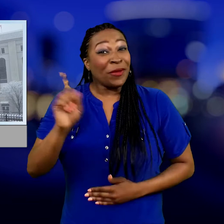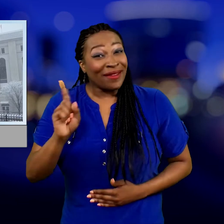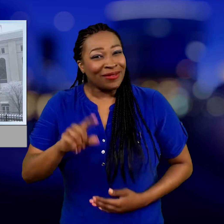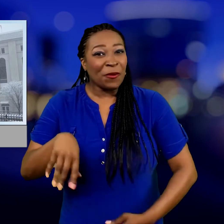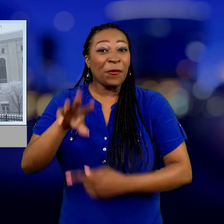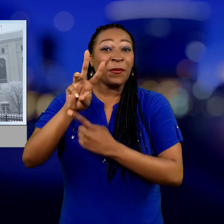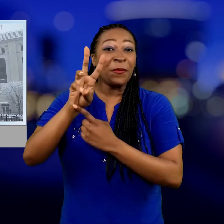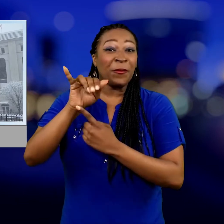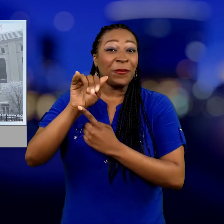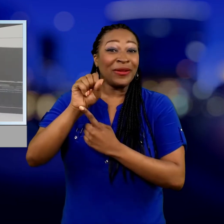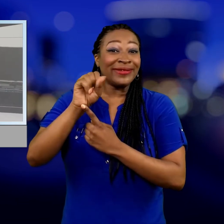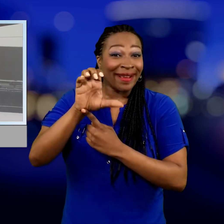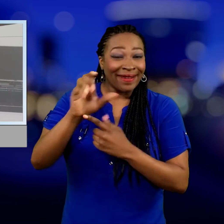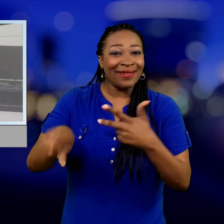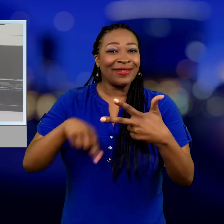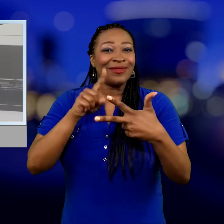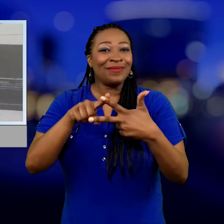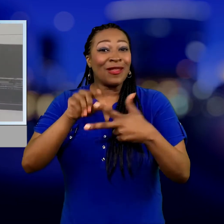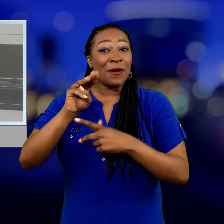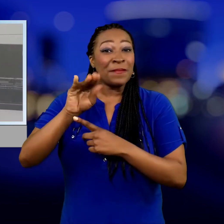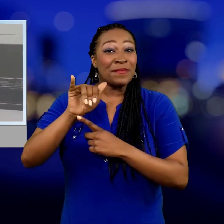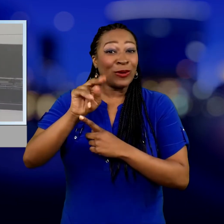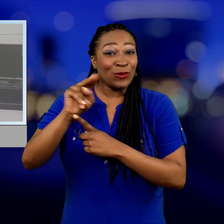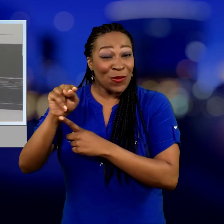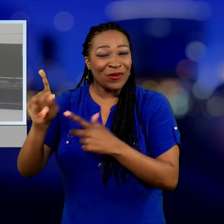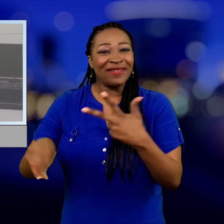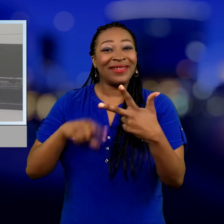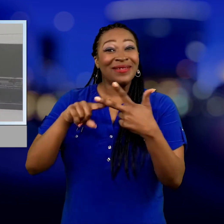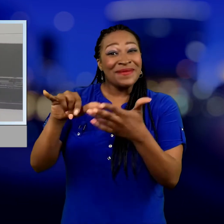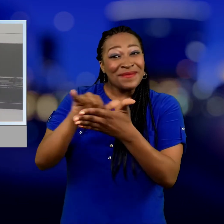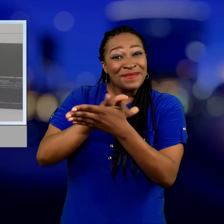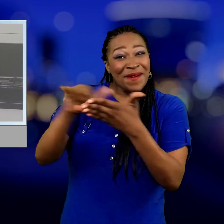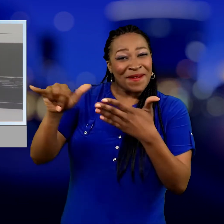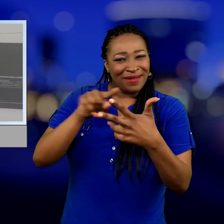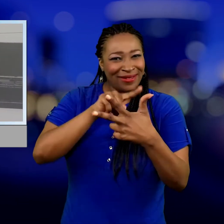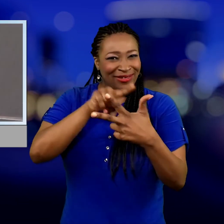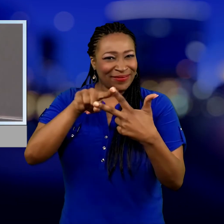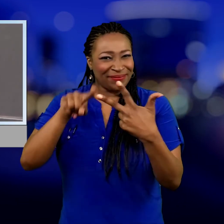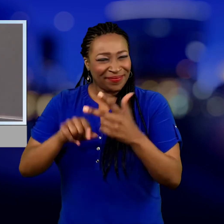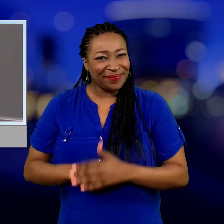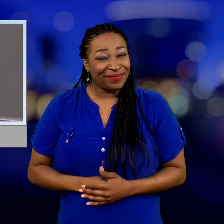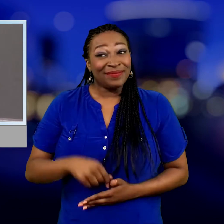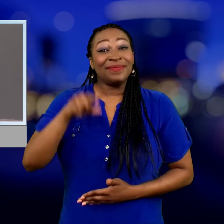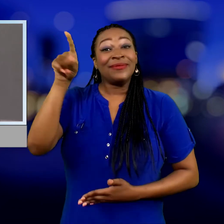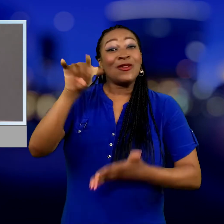Places like Wisconsin, Minnesota and New York.